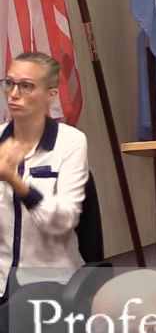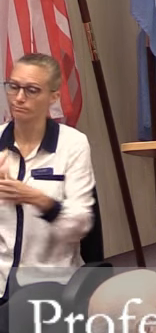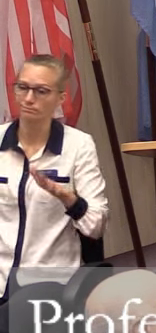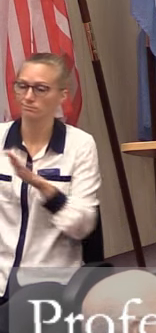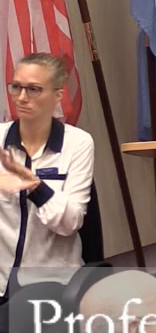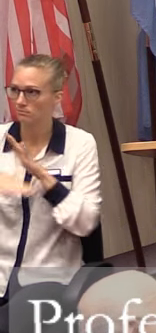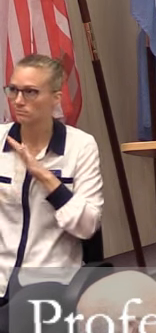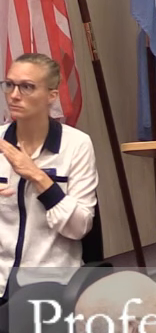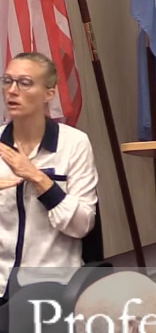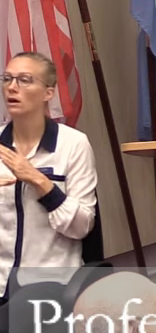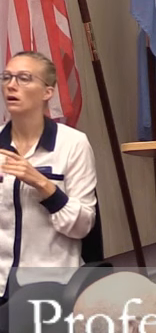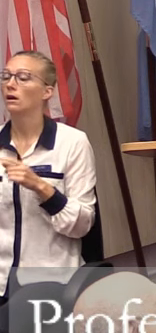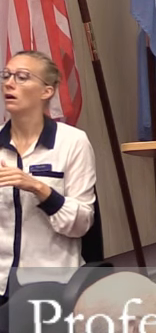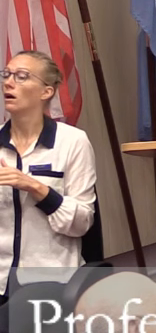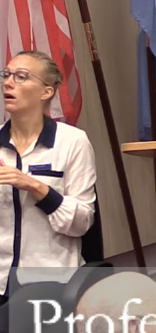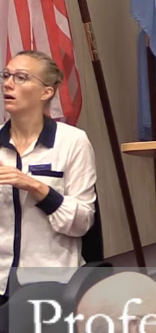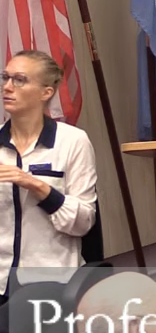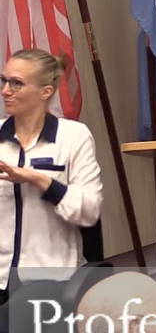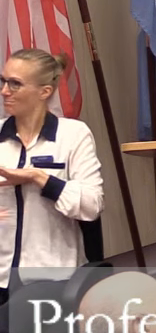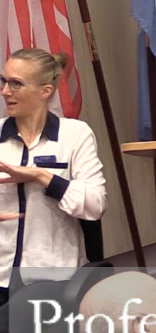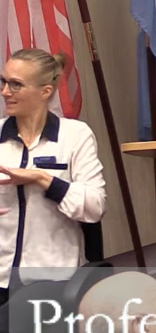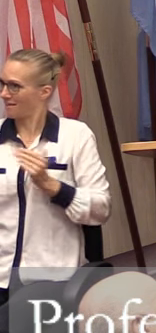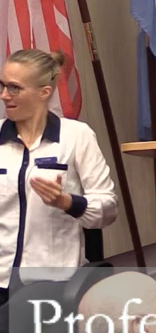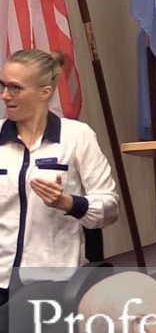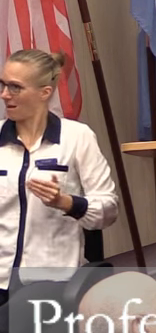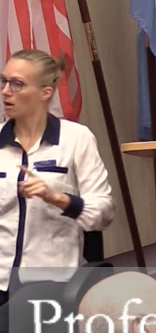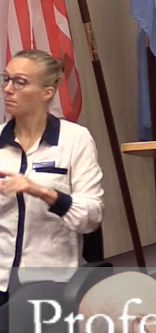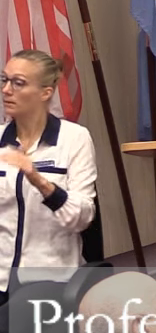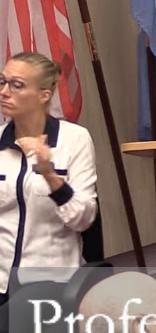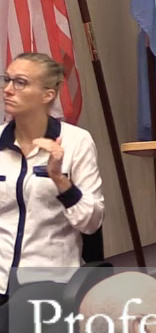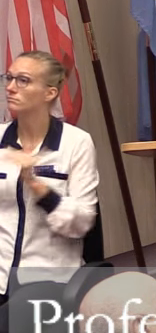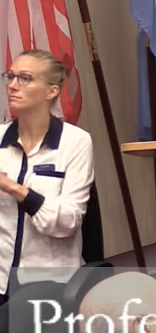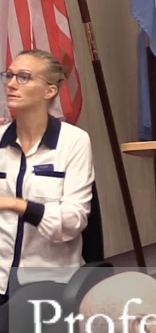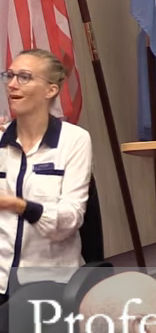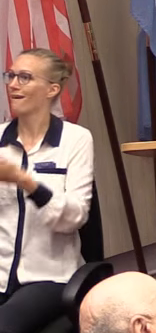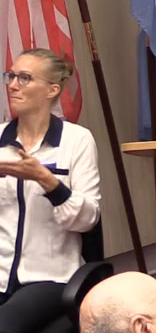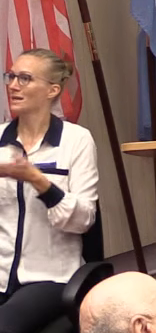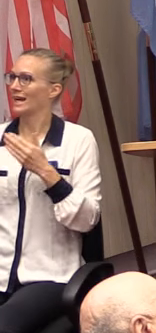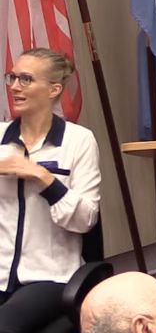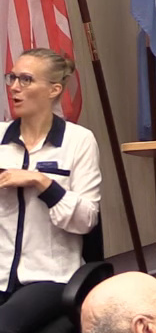But on top of that we decided the theme in year, reflecting ten years of the existence